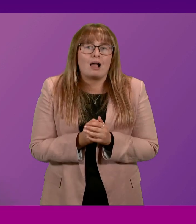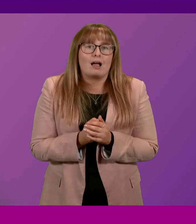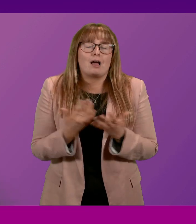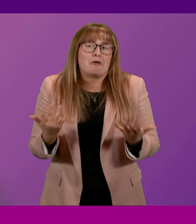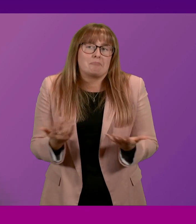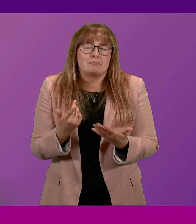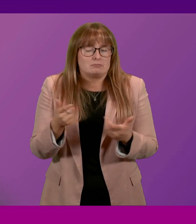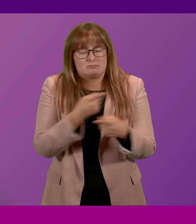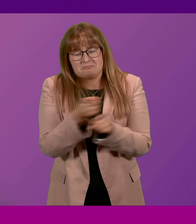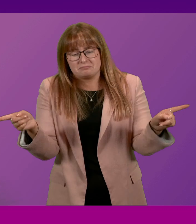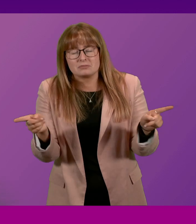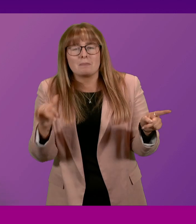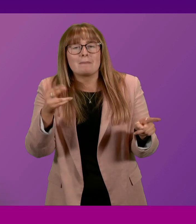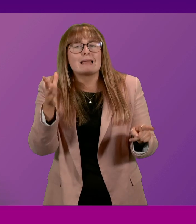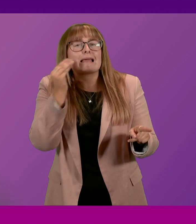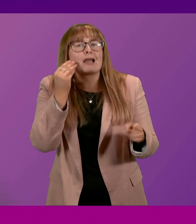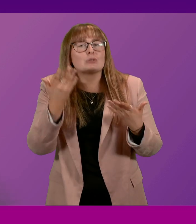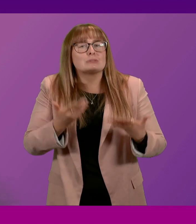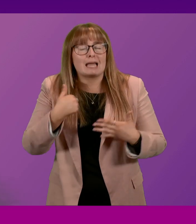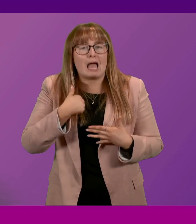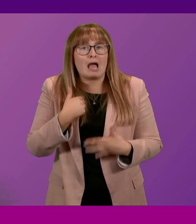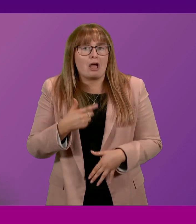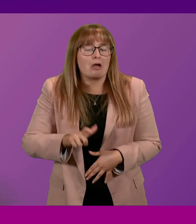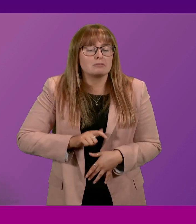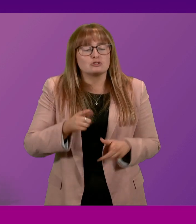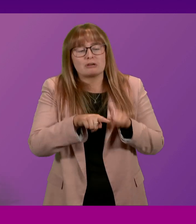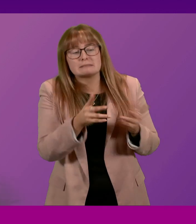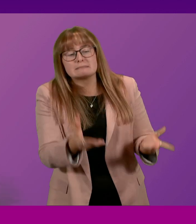Members will perhaps hear that I am gently encouraging the Labour Party to get behind our